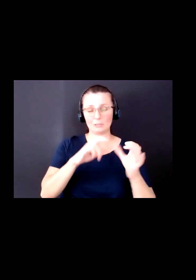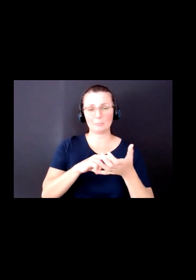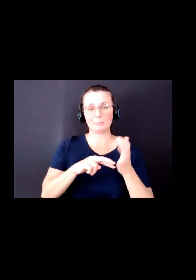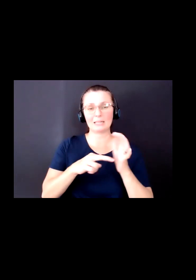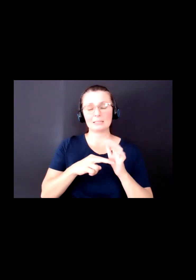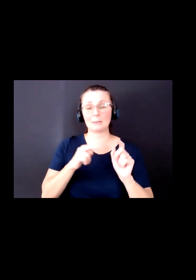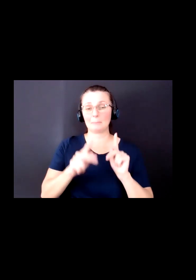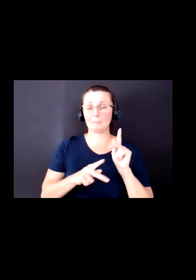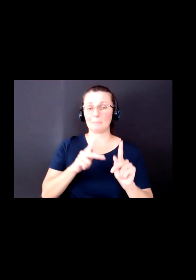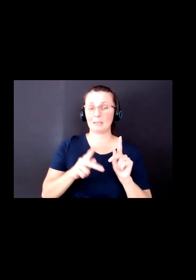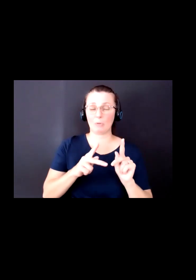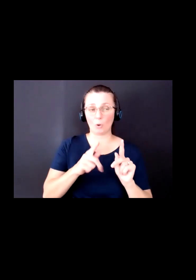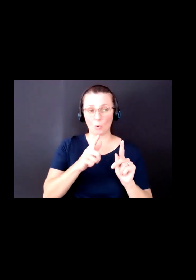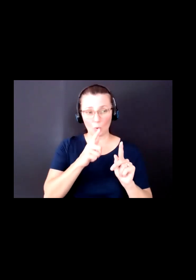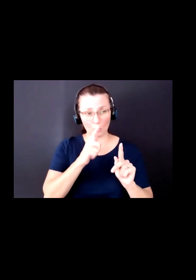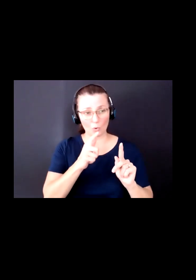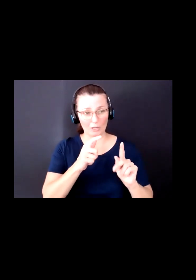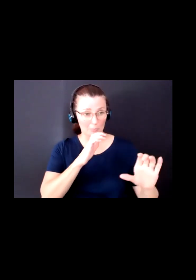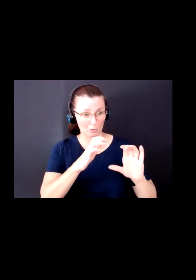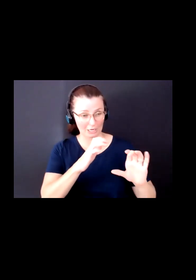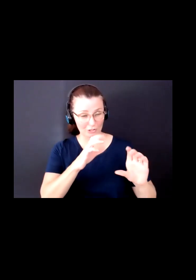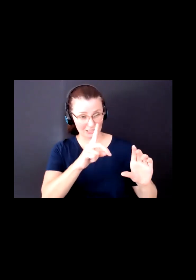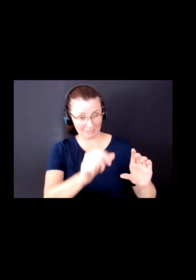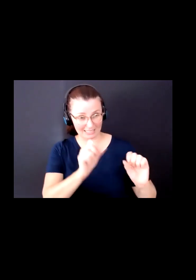communication disabilities can equally participate in programs,